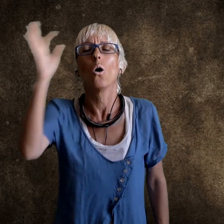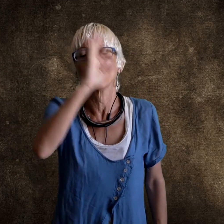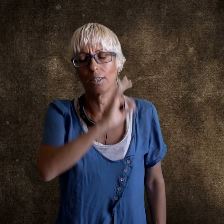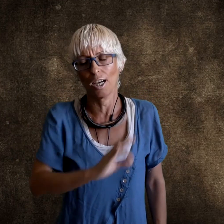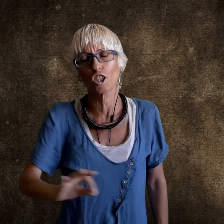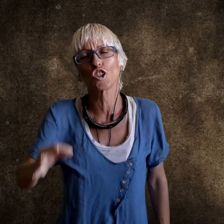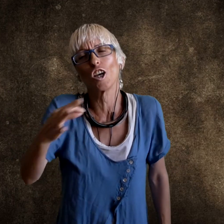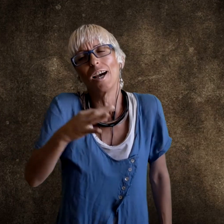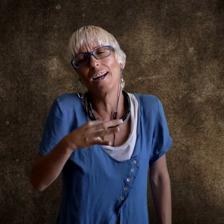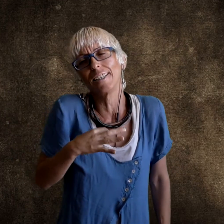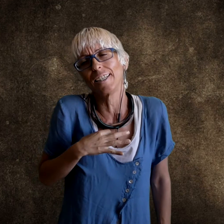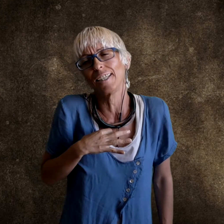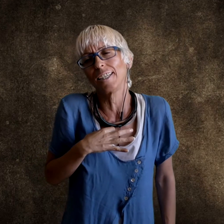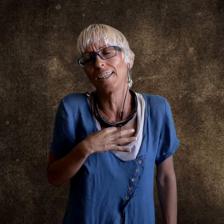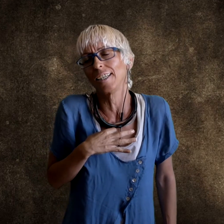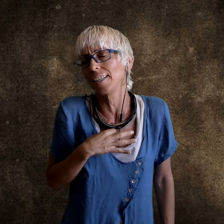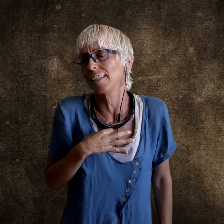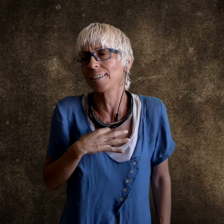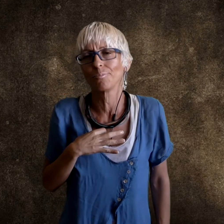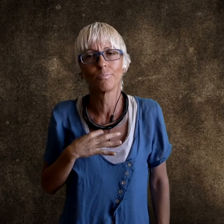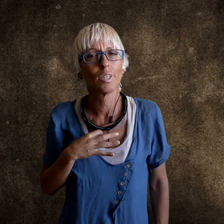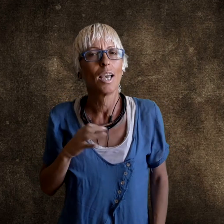still mine